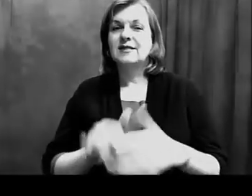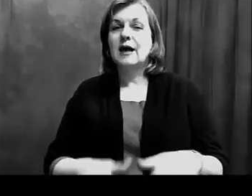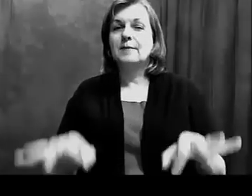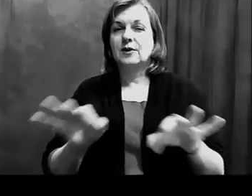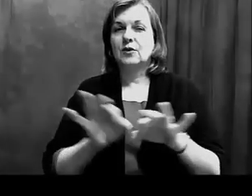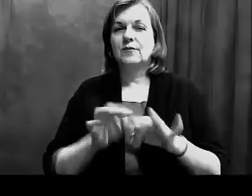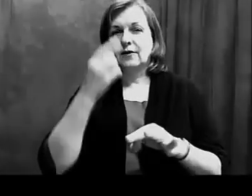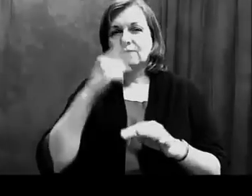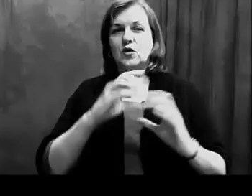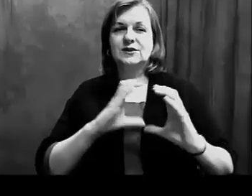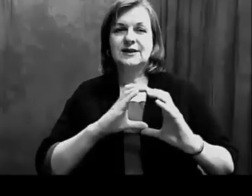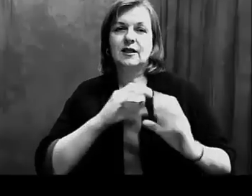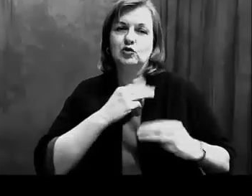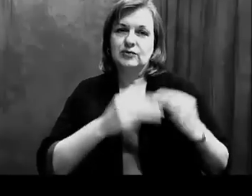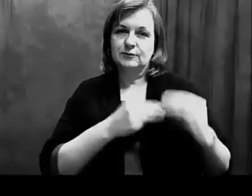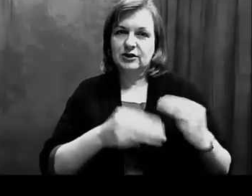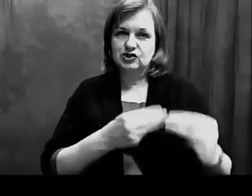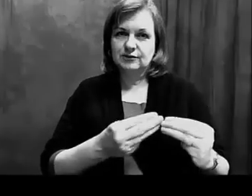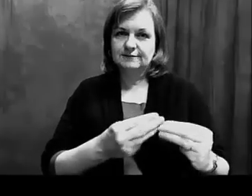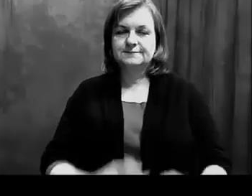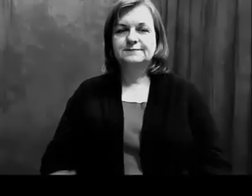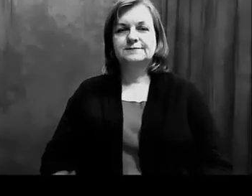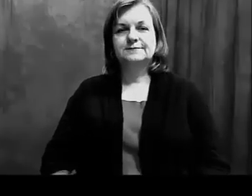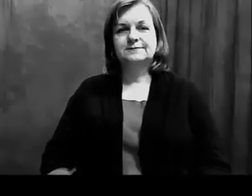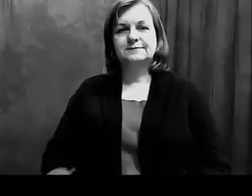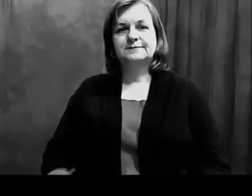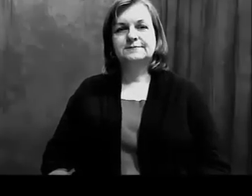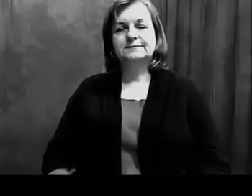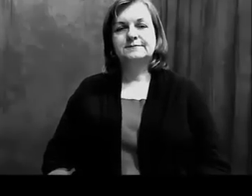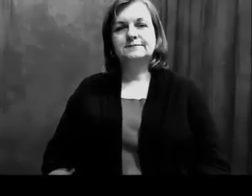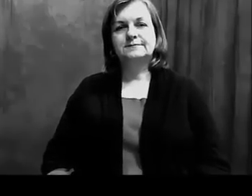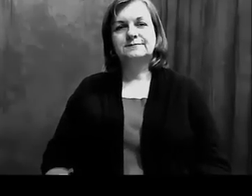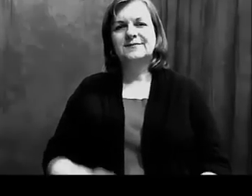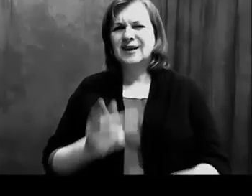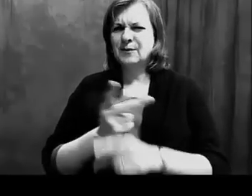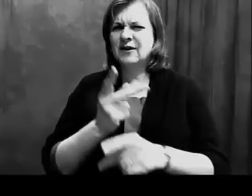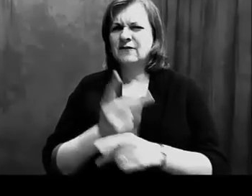this will be important for cell respiration